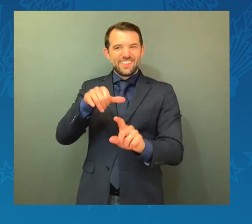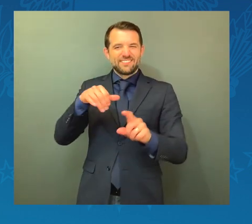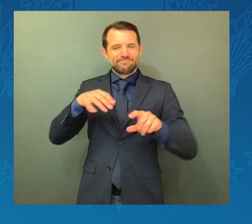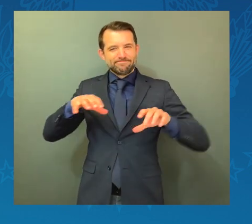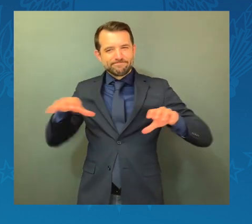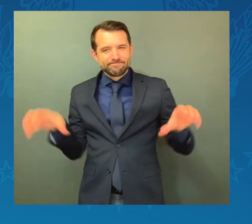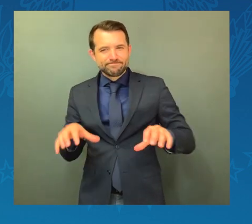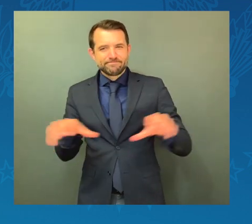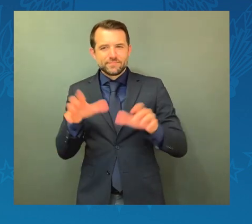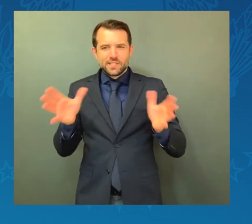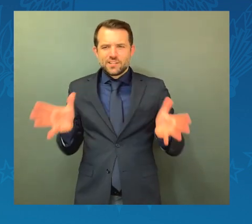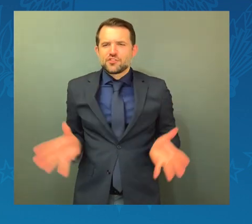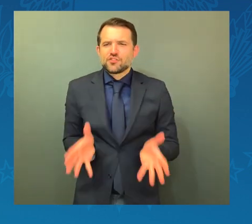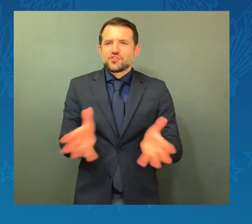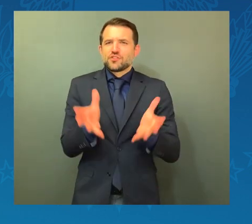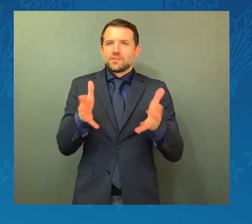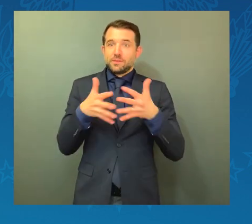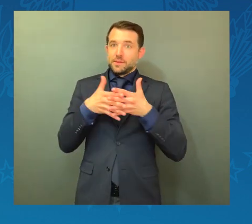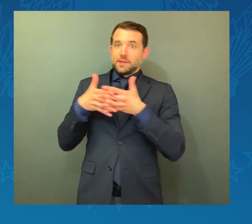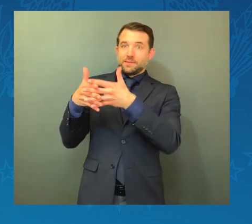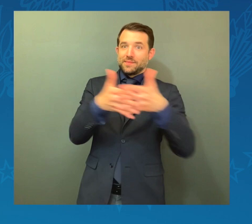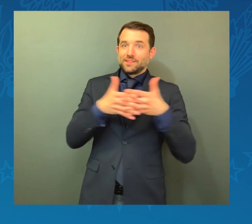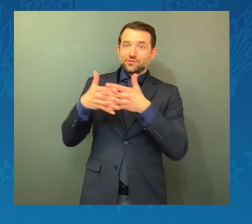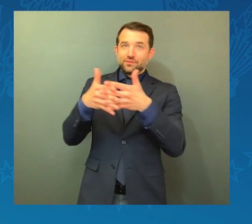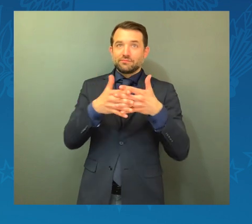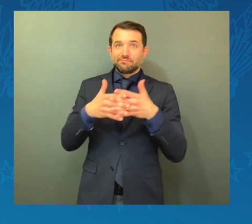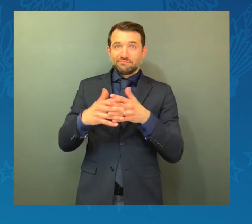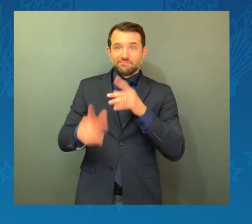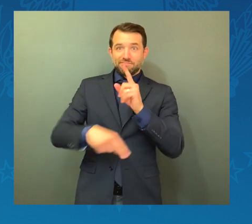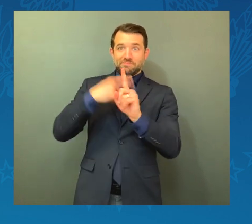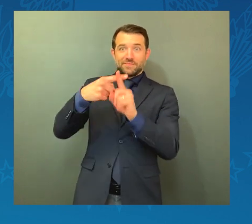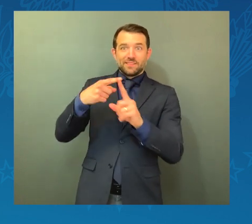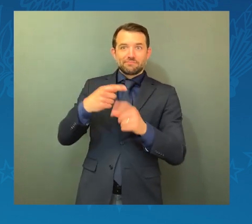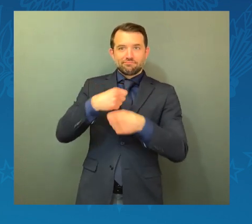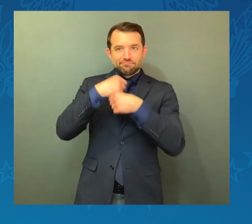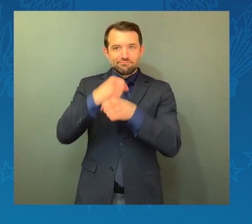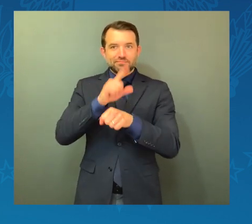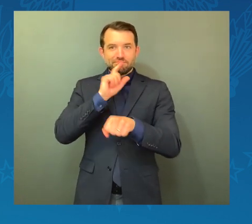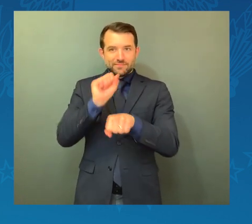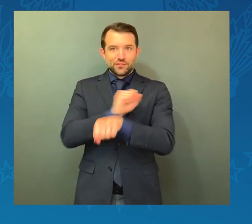and it creates jobs, it accelerates innovation,